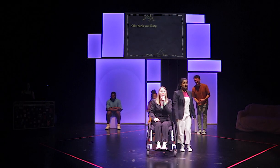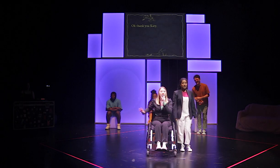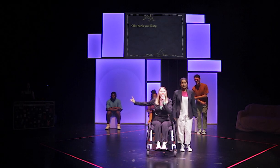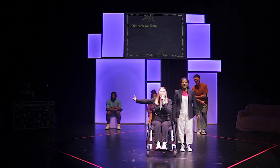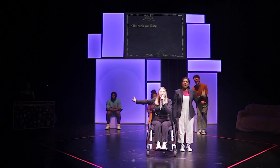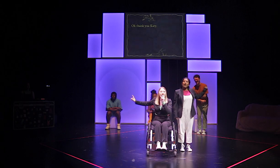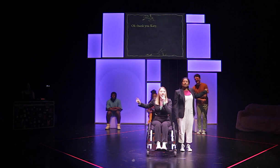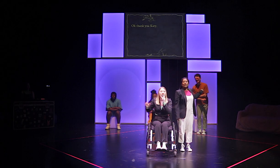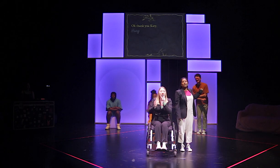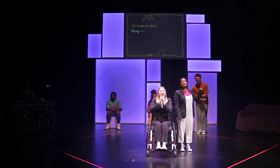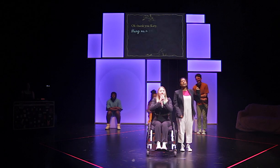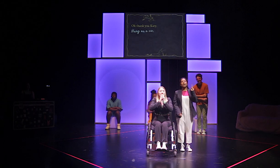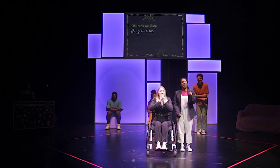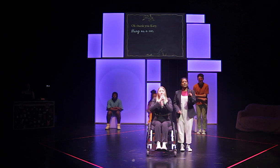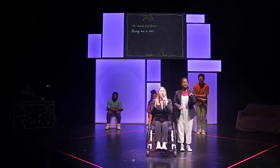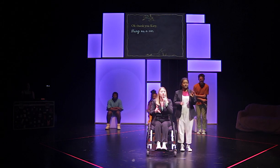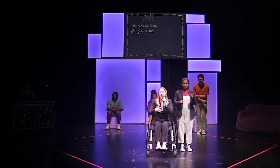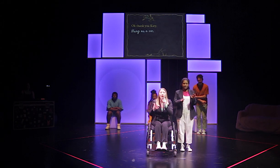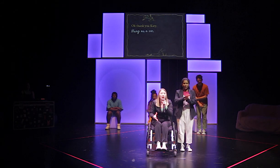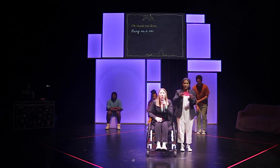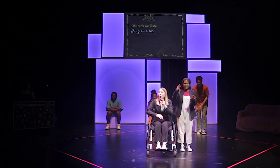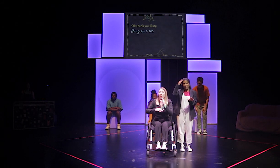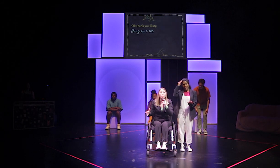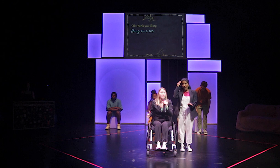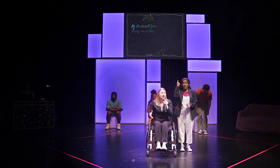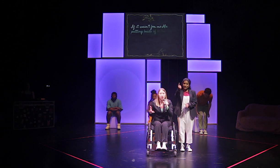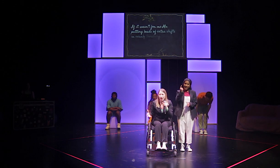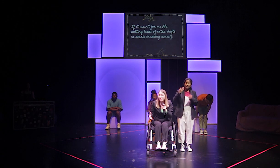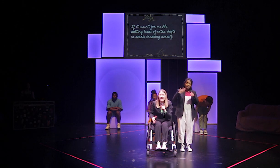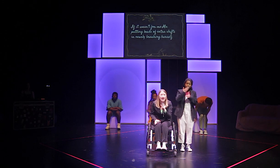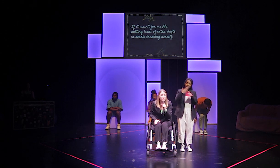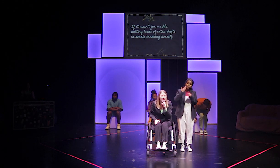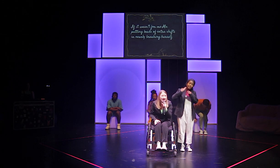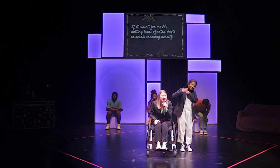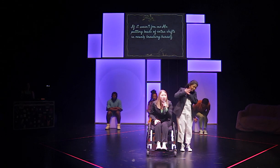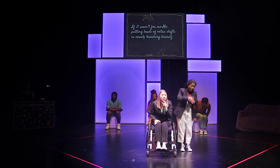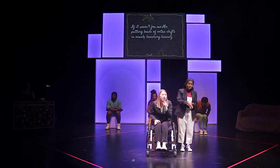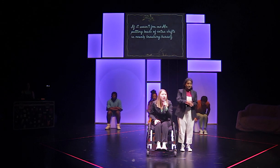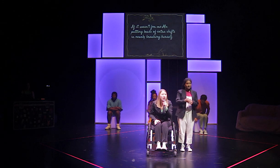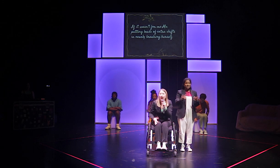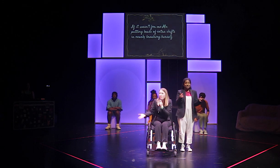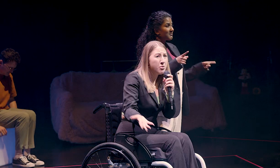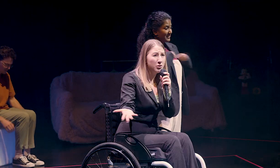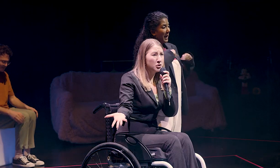Hang on a sec. I'm going to say and if it wasn't for me Ma, putting loads of extra shifts in, nearly breakin' herself, I probably would have dropped